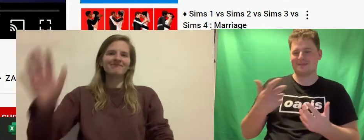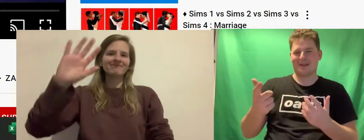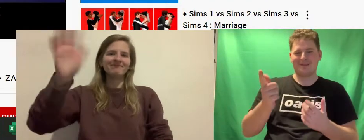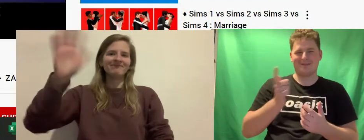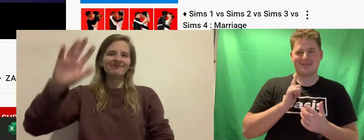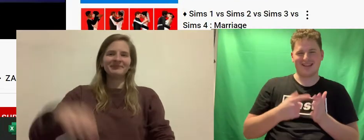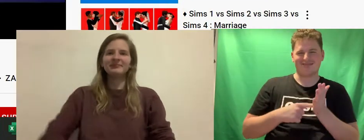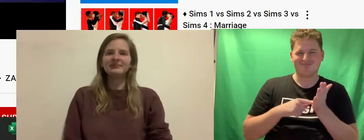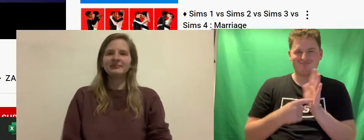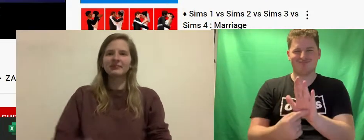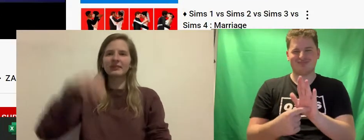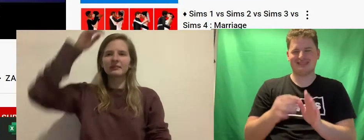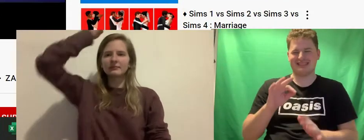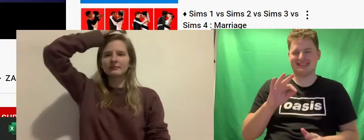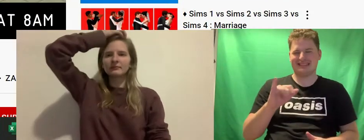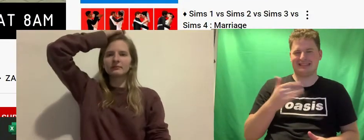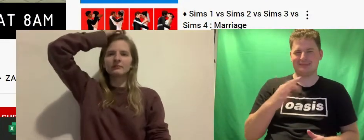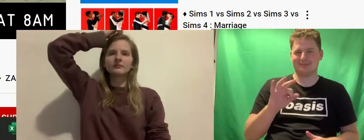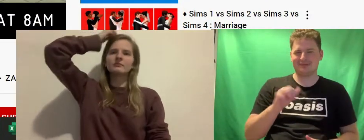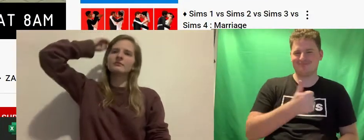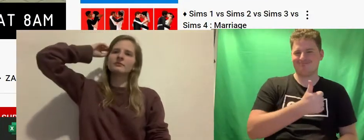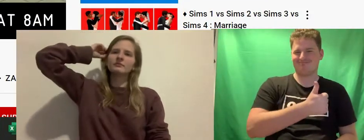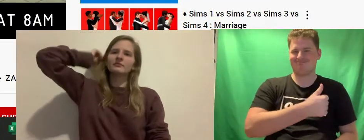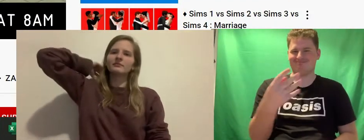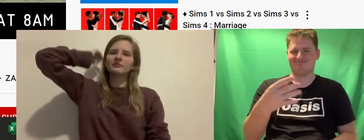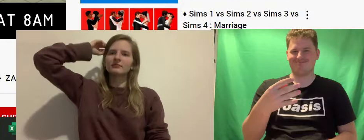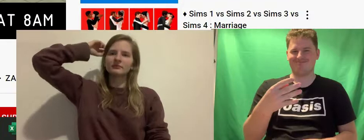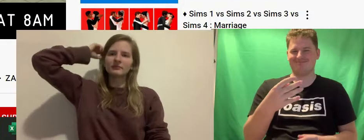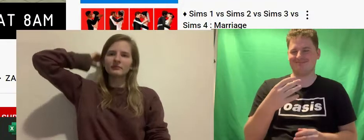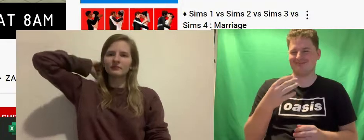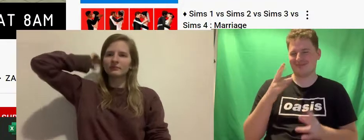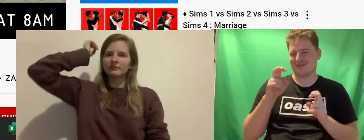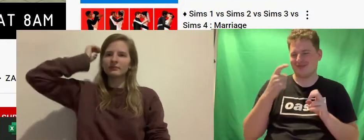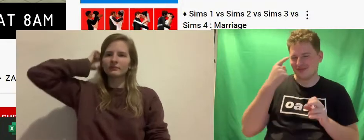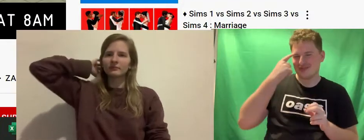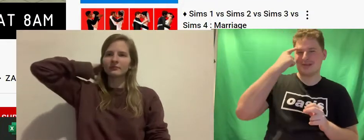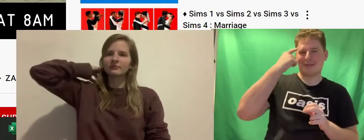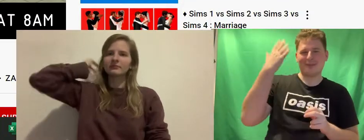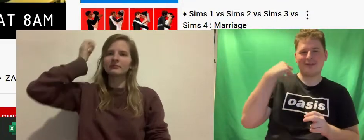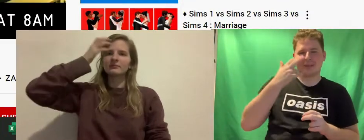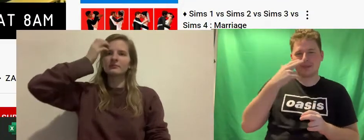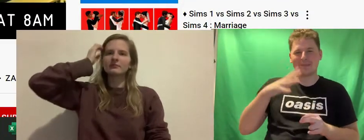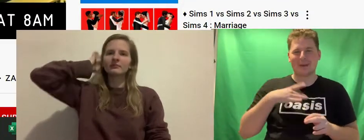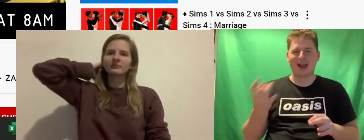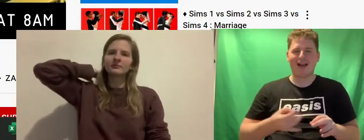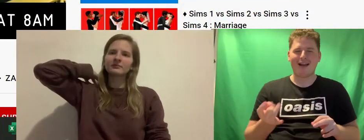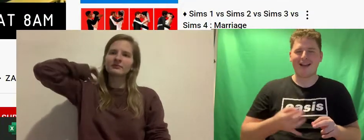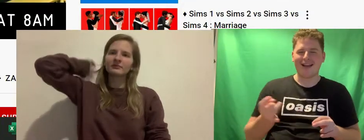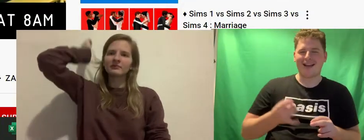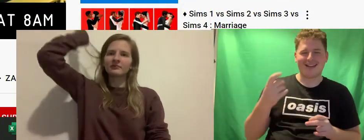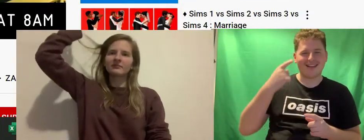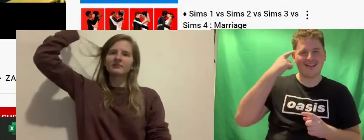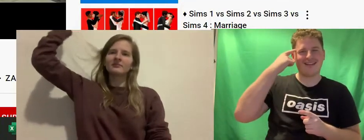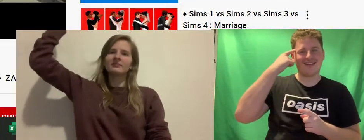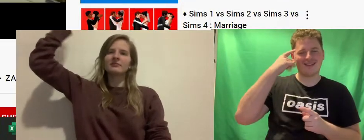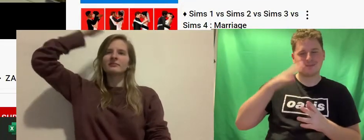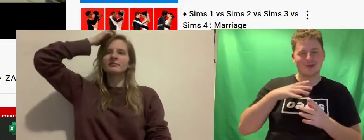A: We want to talk about Sims 1-4 today, tell our memories